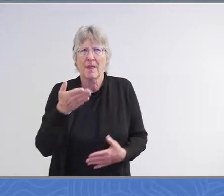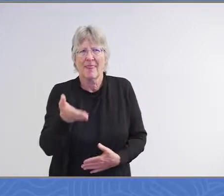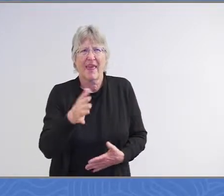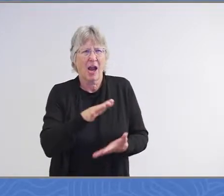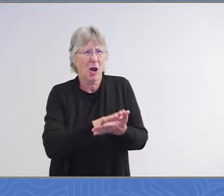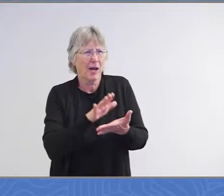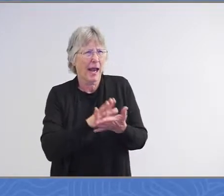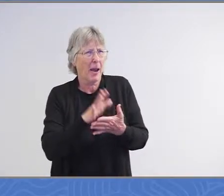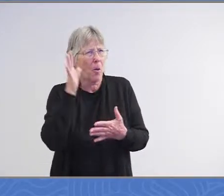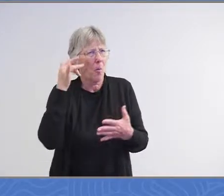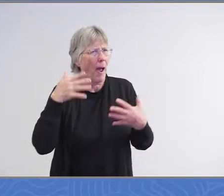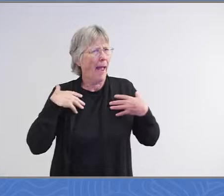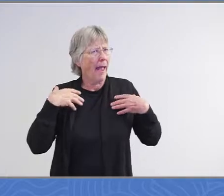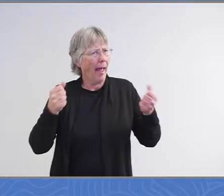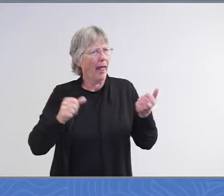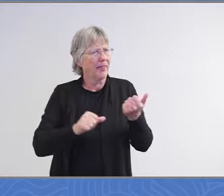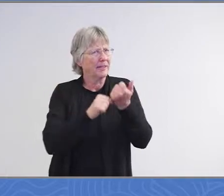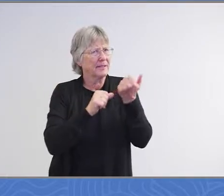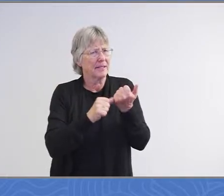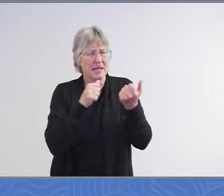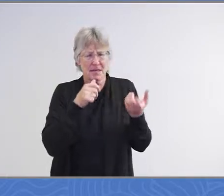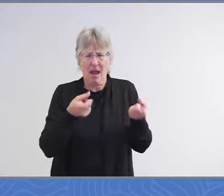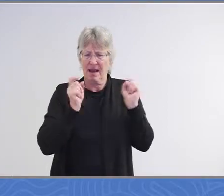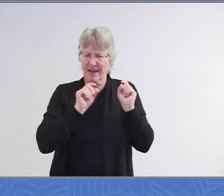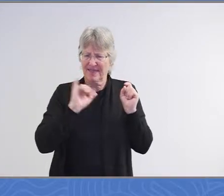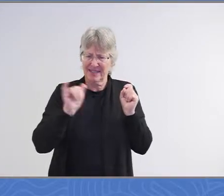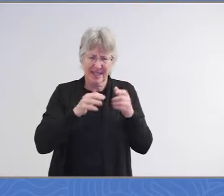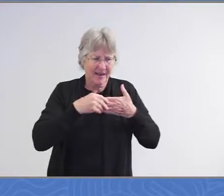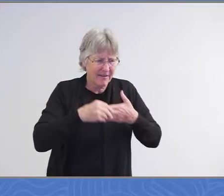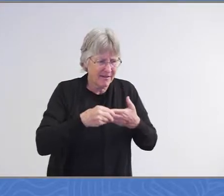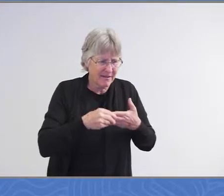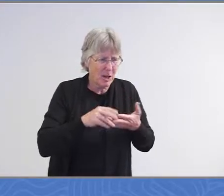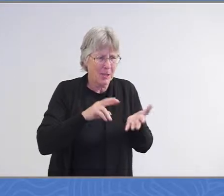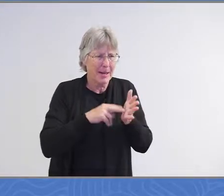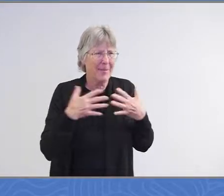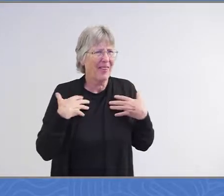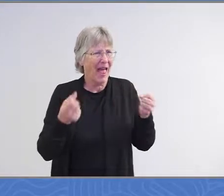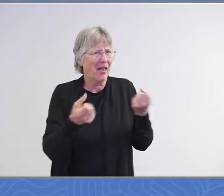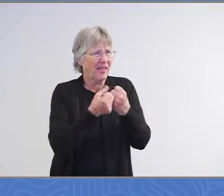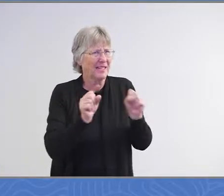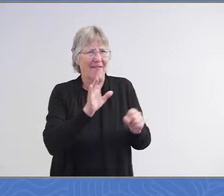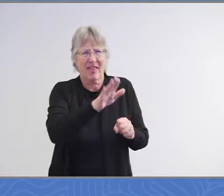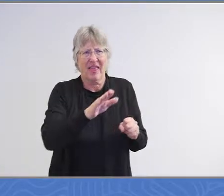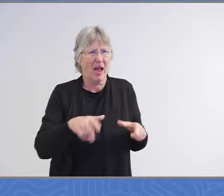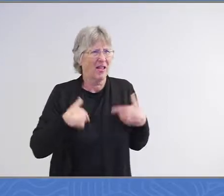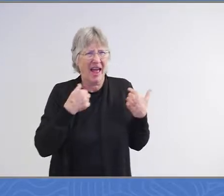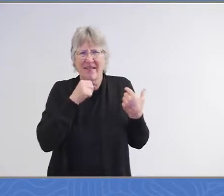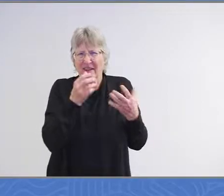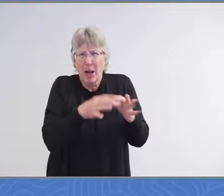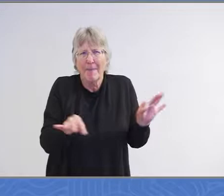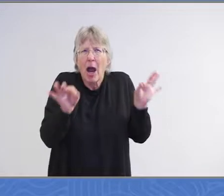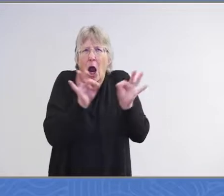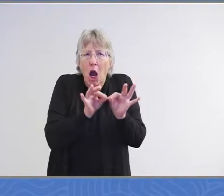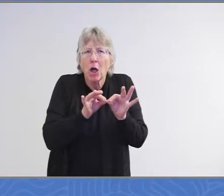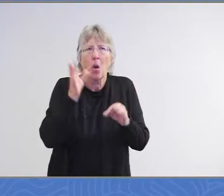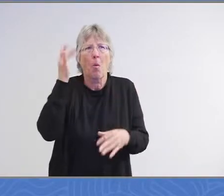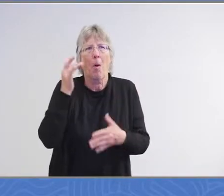not given the same flexibility? Does the health and safety of their lives not matter? Why are some classifications being allowed to work